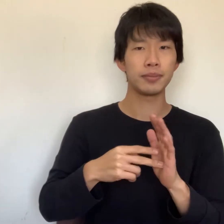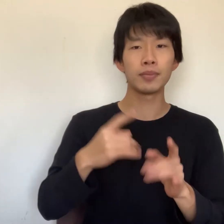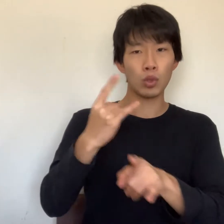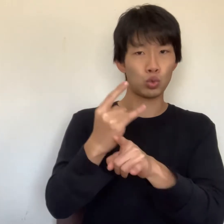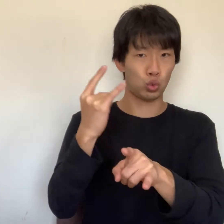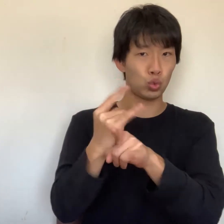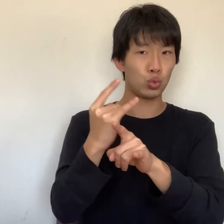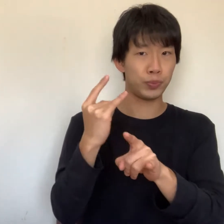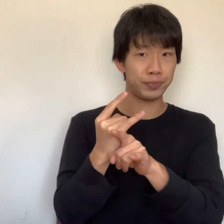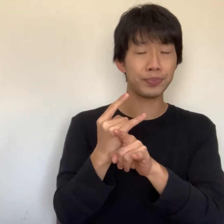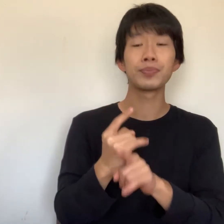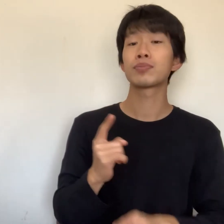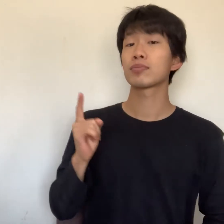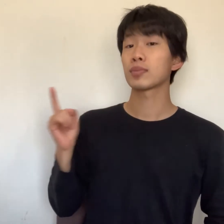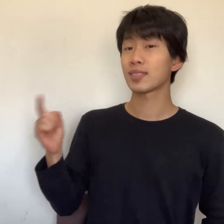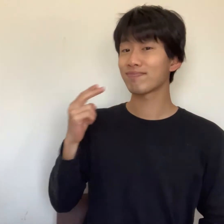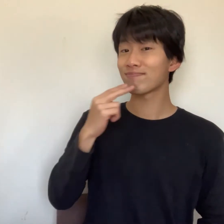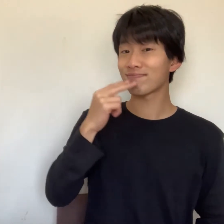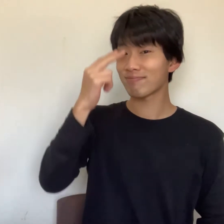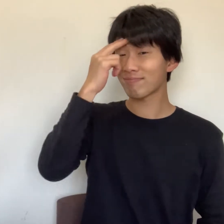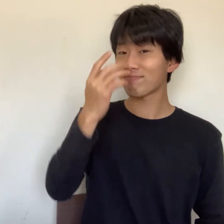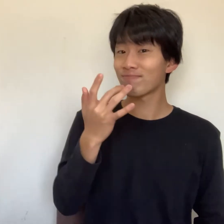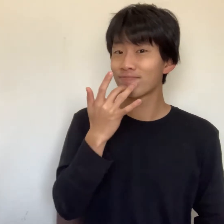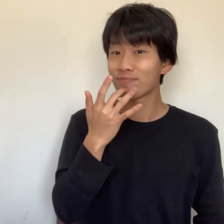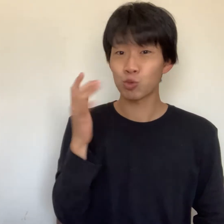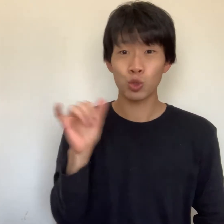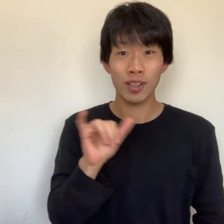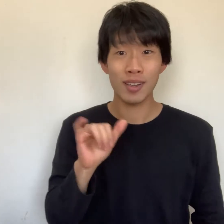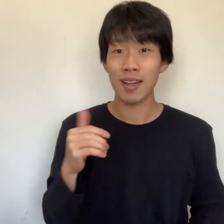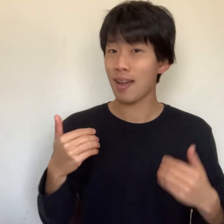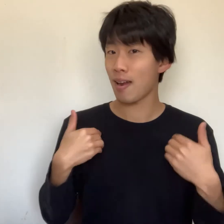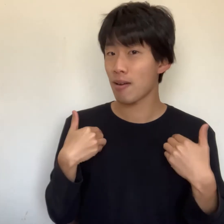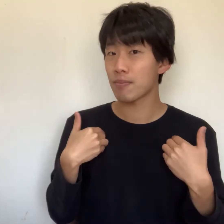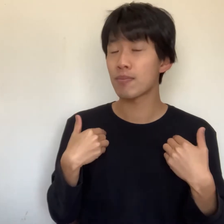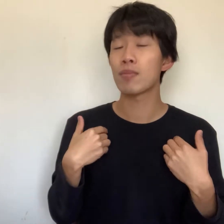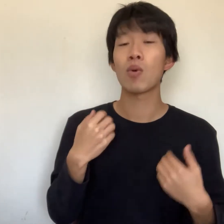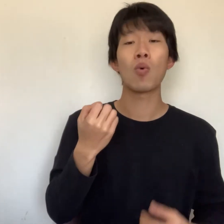That means alcohol. KitKat has a flavor like sake.